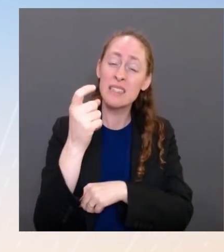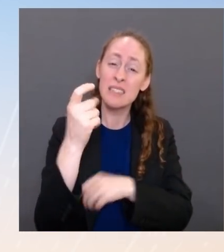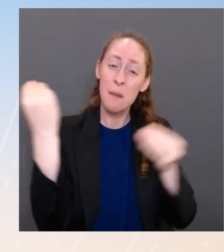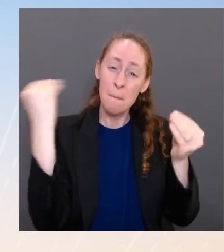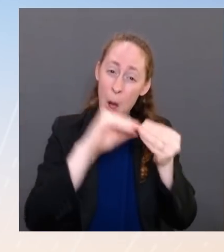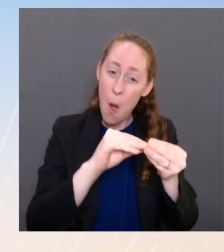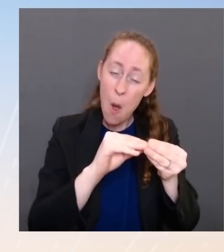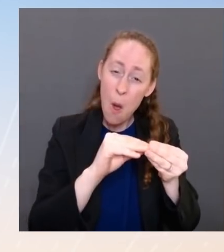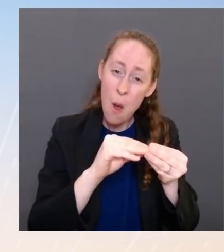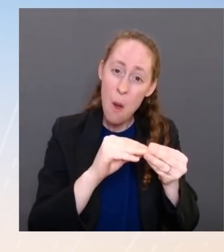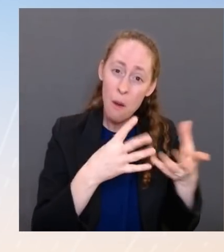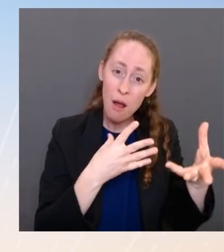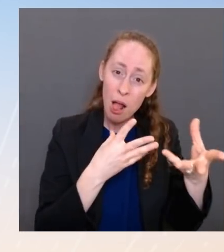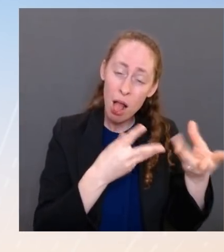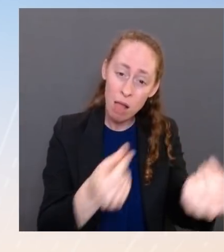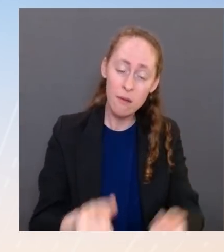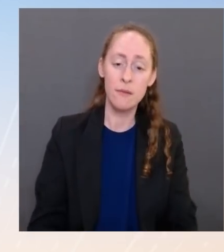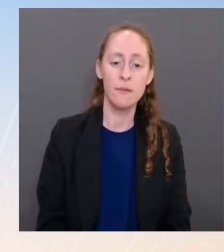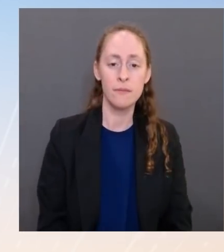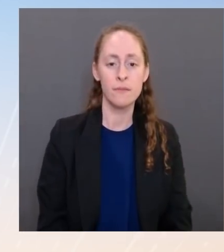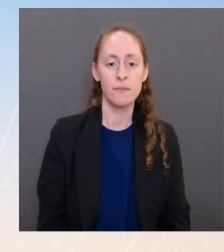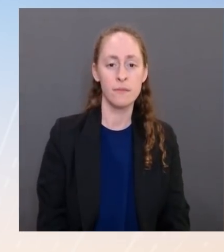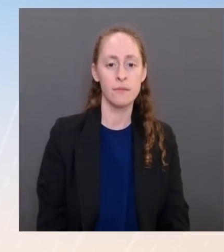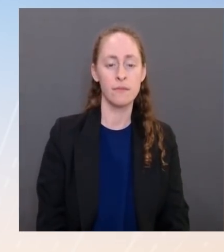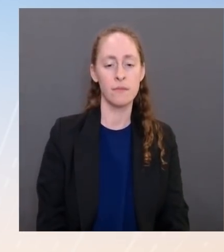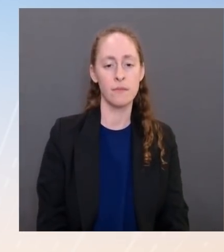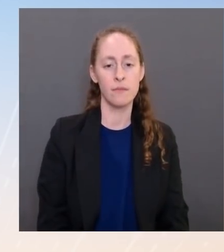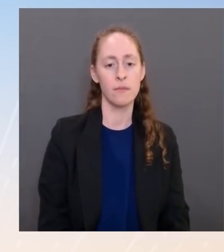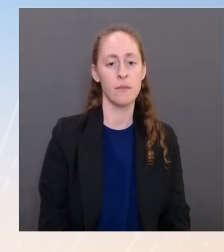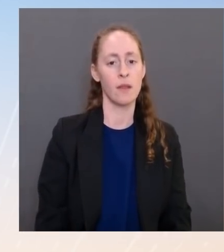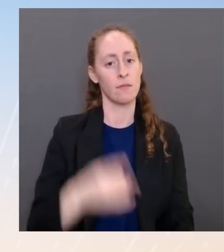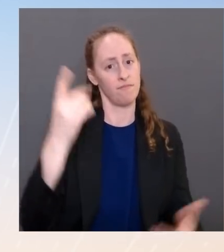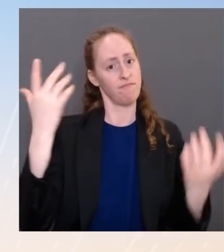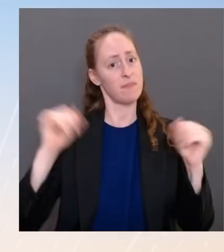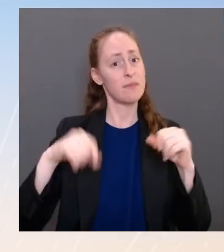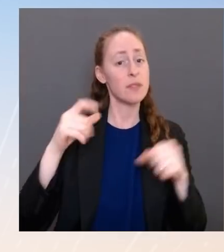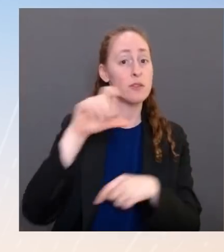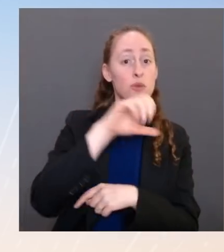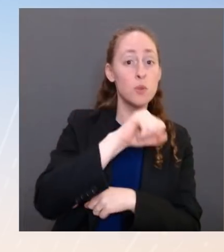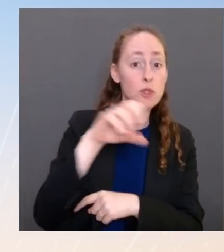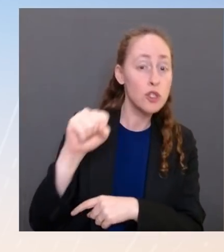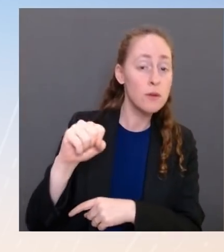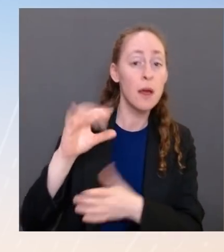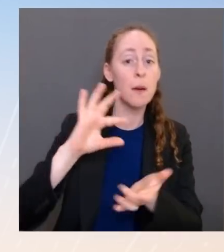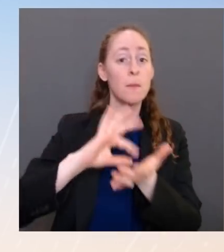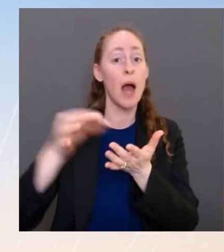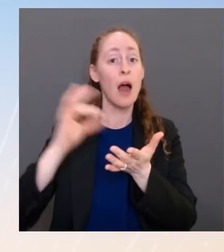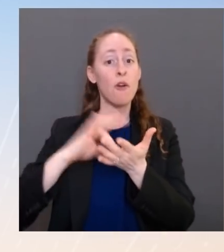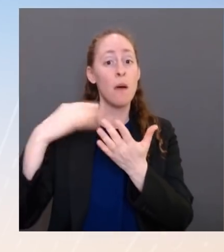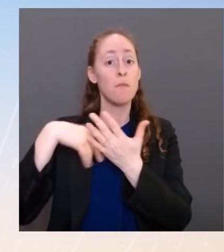And it's also the obsession with culture wars and wars against Mickey Mouse and banning books. The President thinks that's extreme.